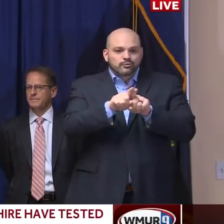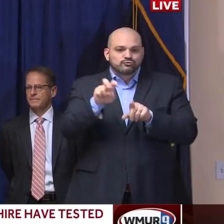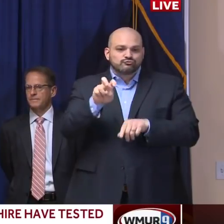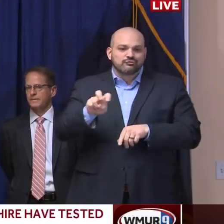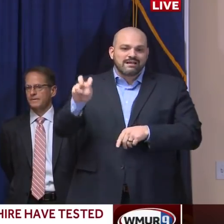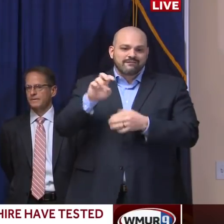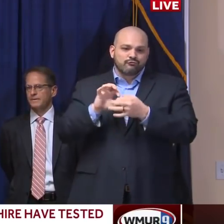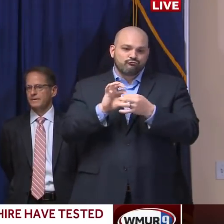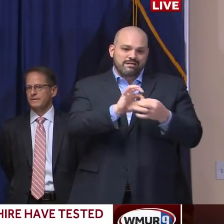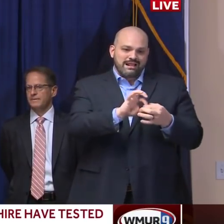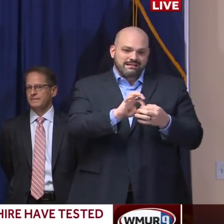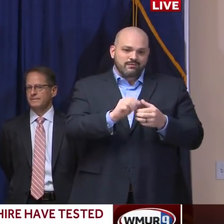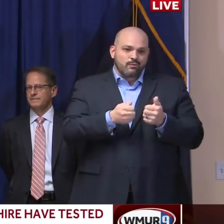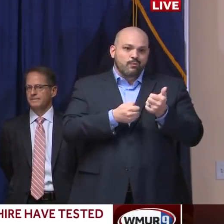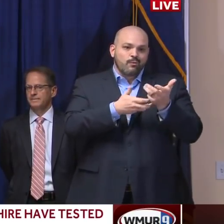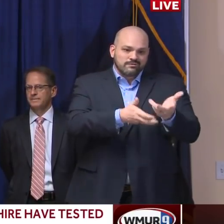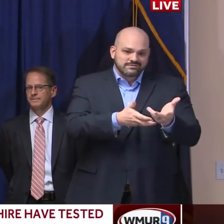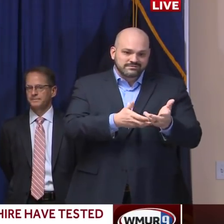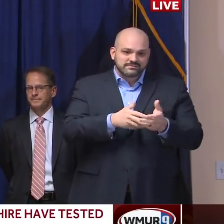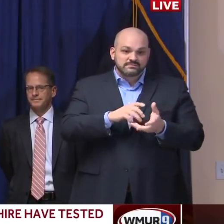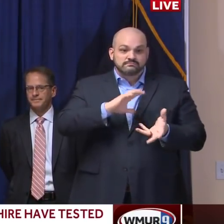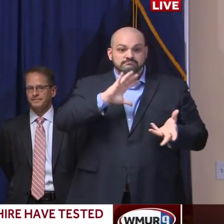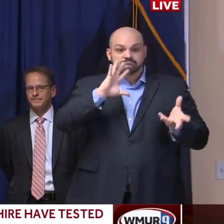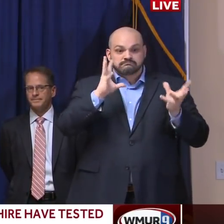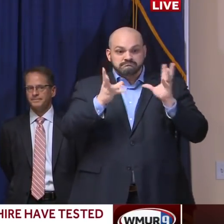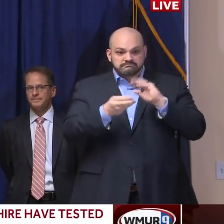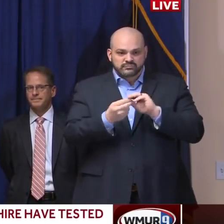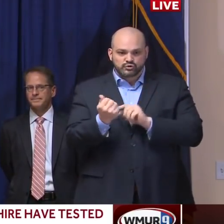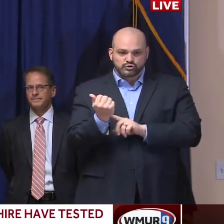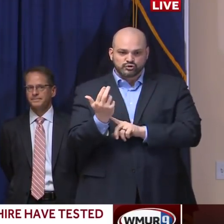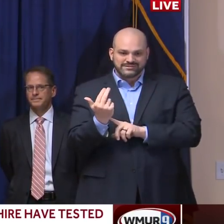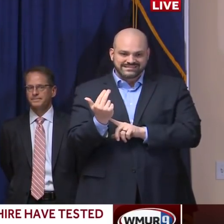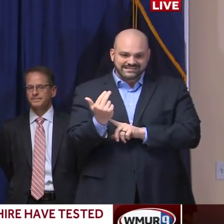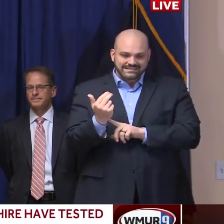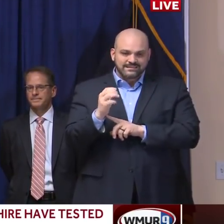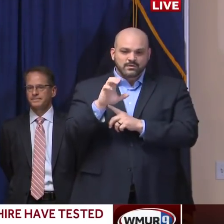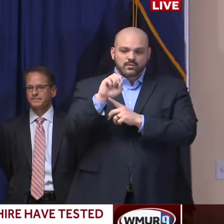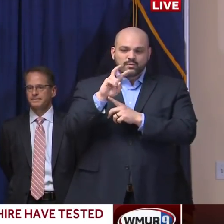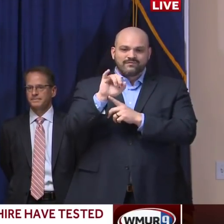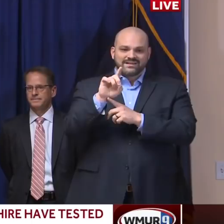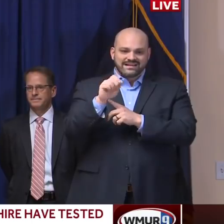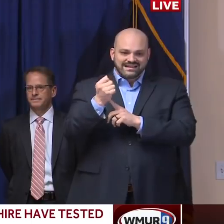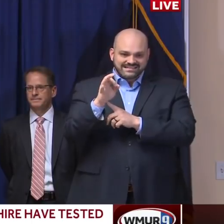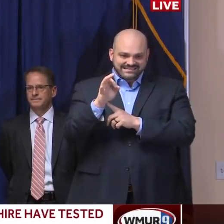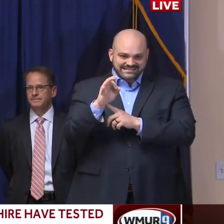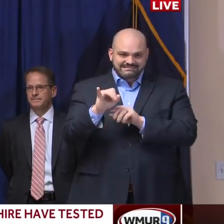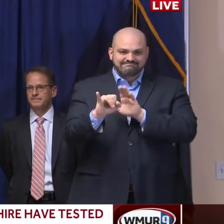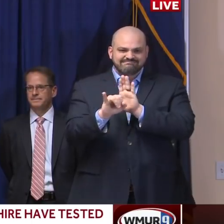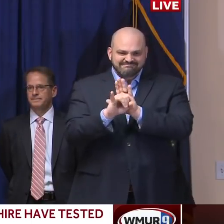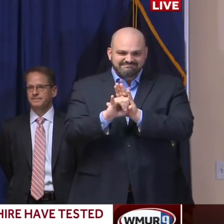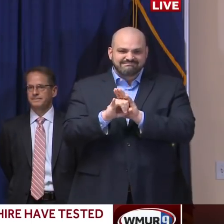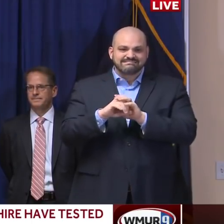SO WE BELIEVE THAT THE SEVENTH CASE IS LIKELY TO ALSO BE A TRAVEL-RELATED INFECTION.